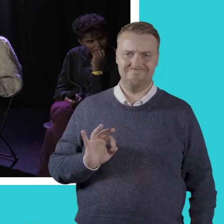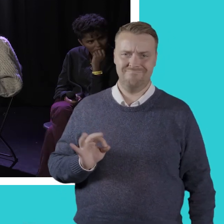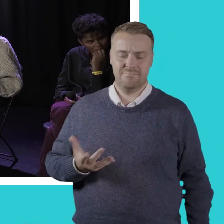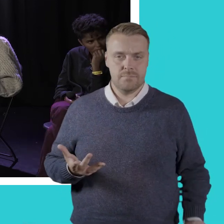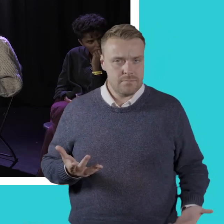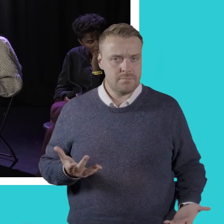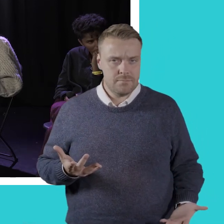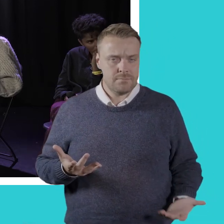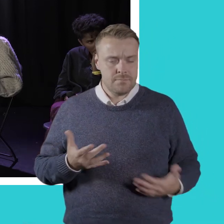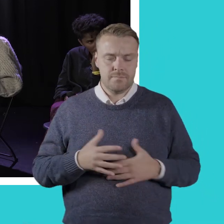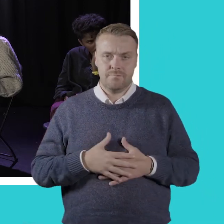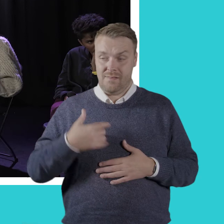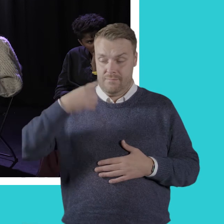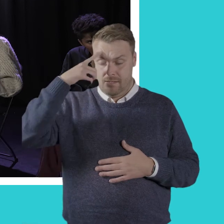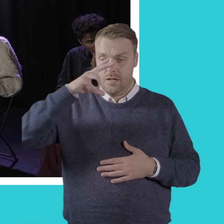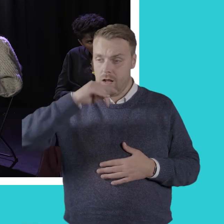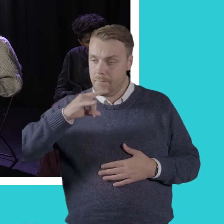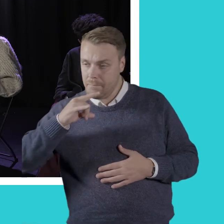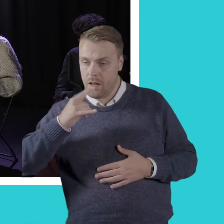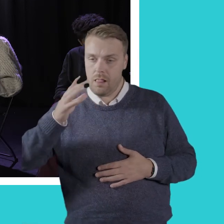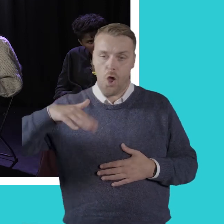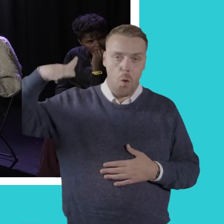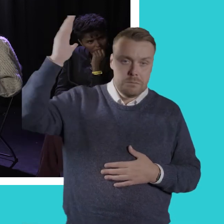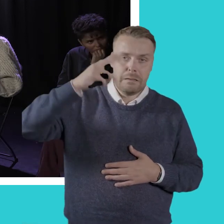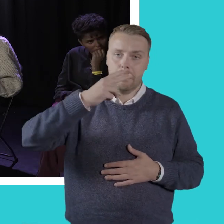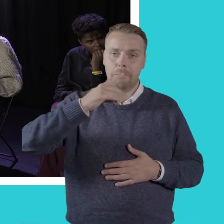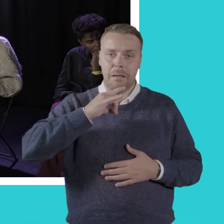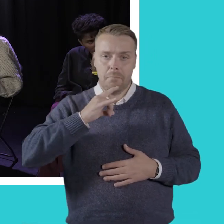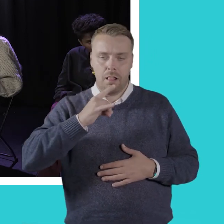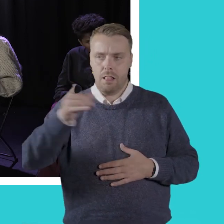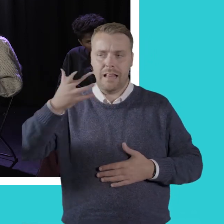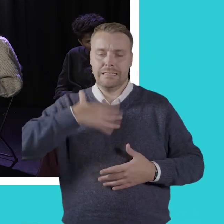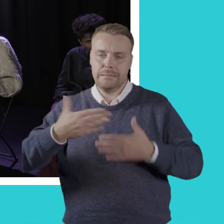that people young people older people whatever the case is need to just be more involved in building